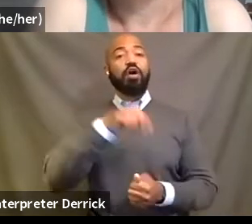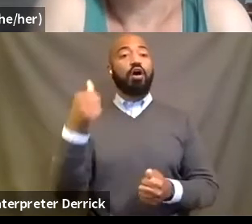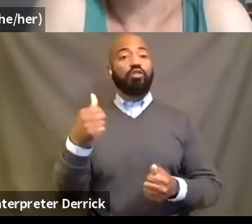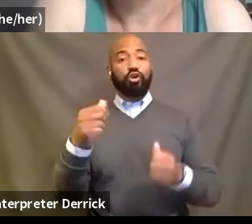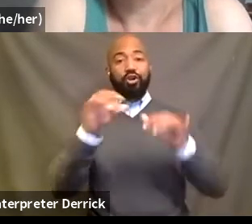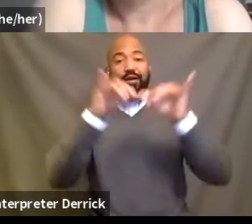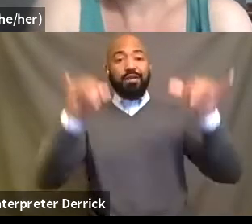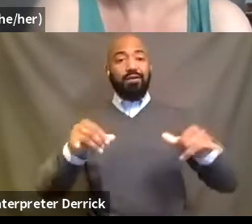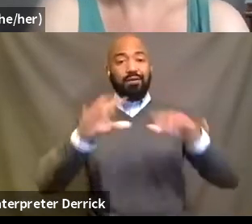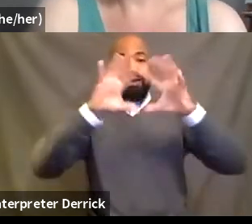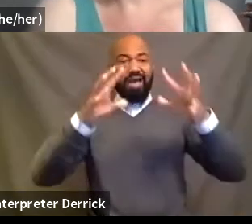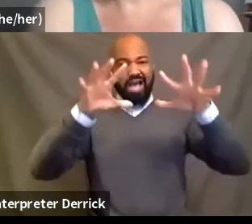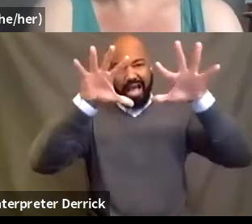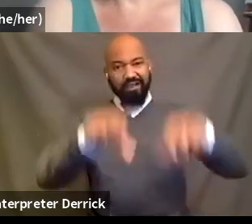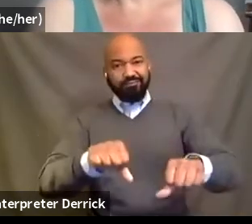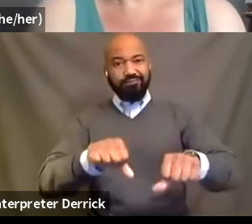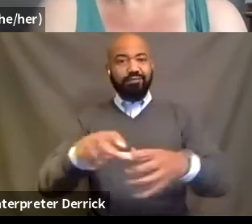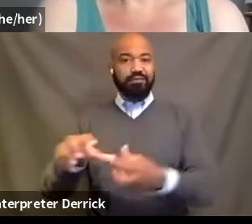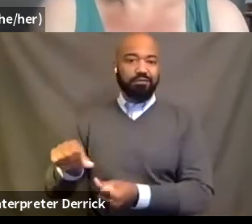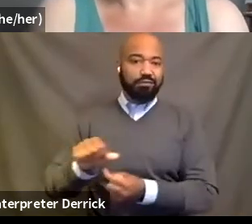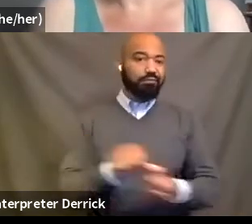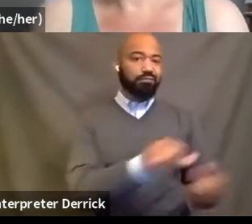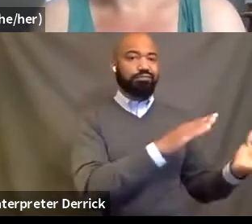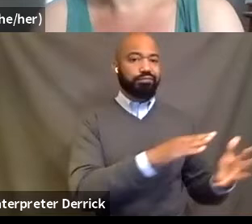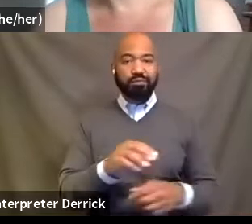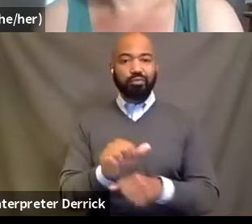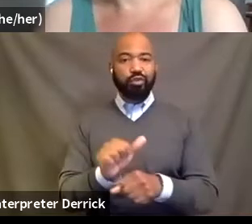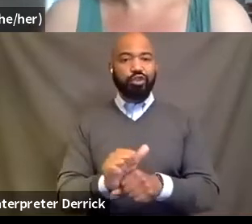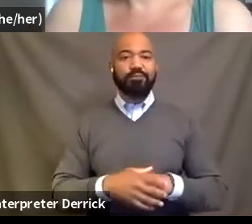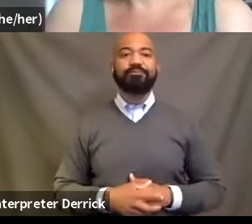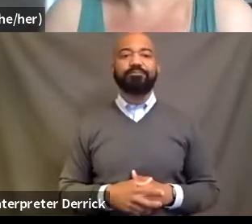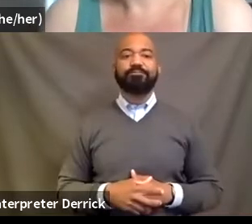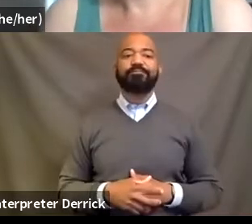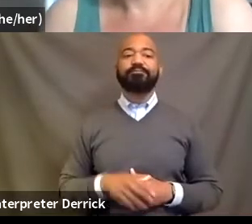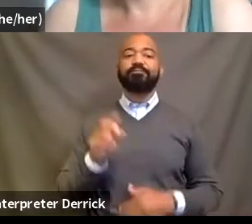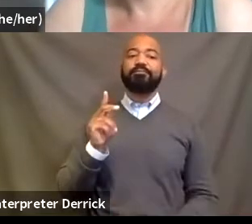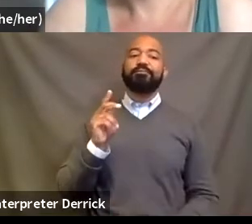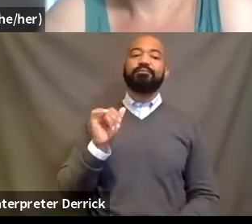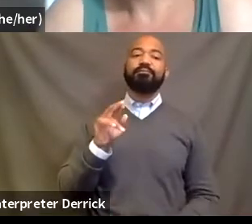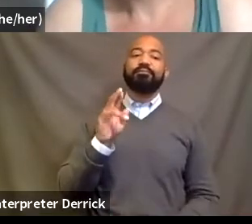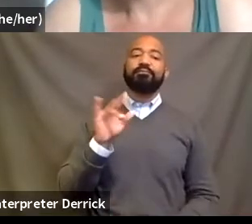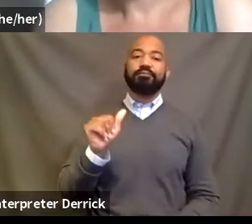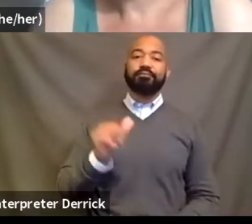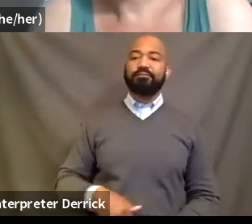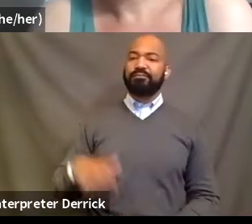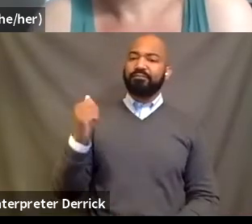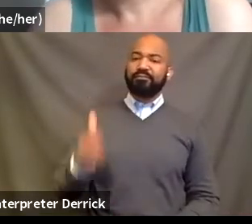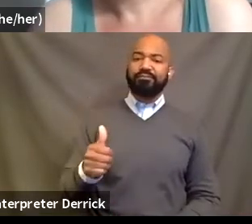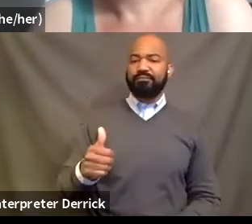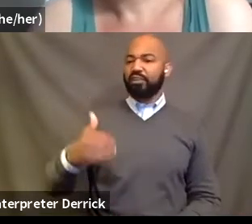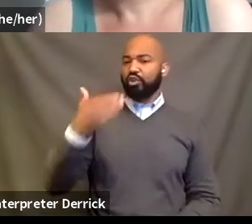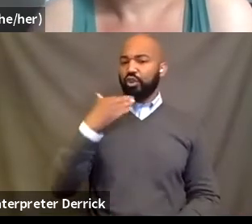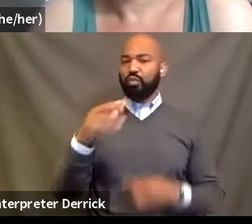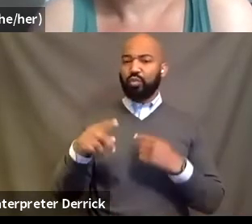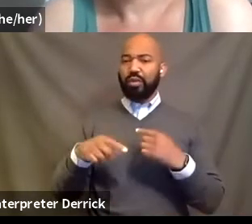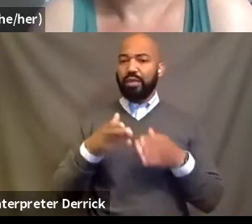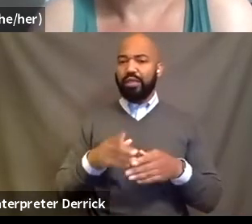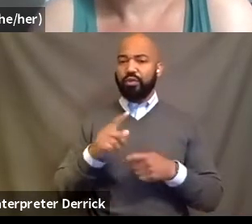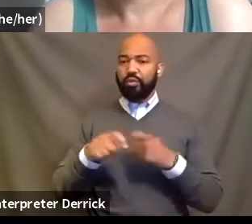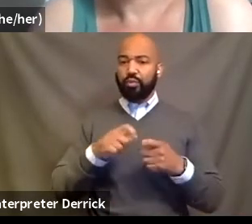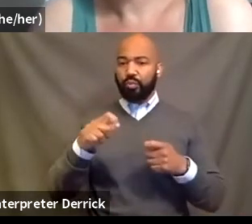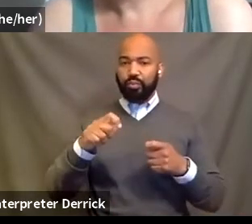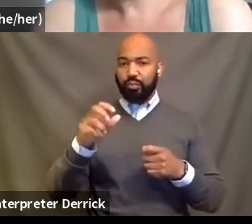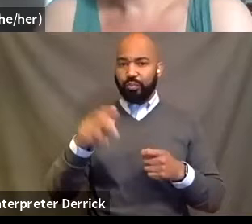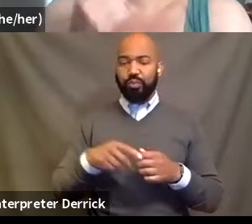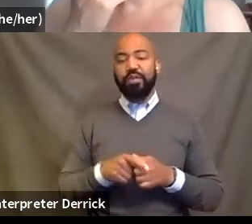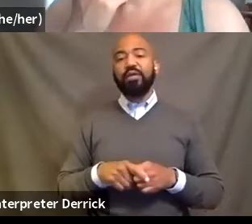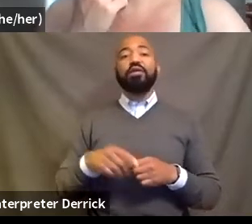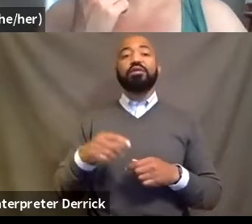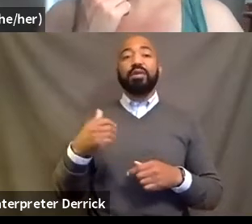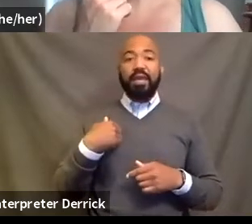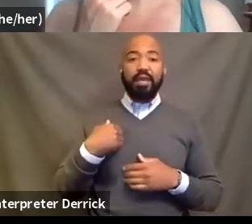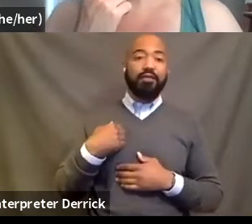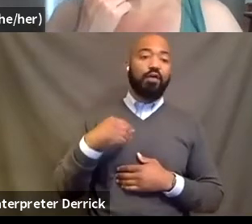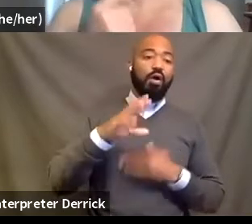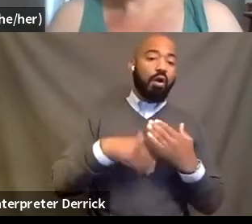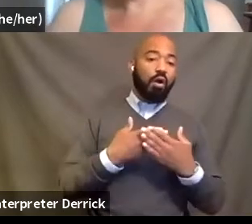Kirya Traber (she/her): All COPs are blasphemous all COPs are visits all COPs are bloodthirsty all COPs are brainwashed some excellent choices, thank you, you are a great resource soul also Charles.